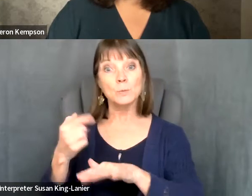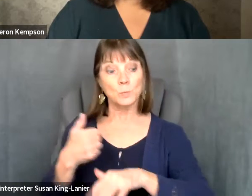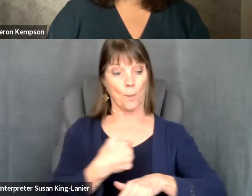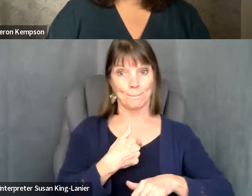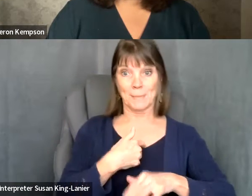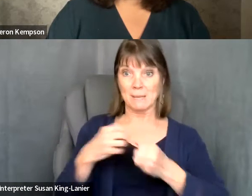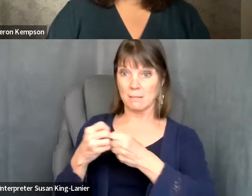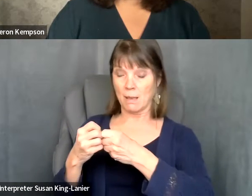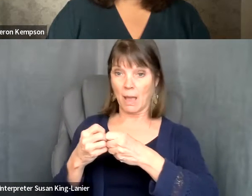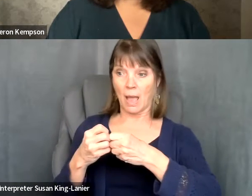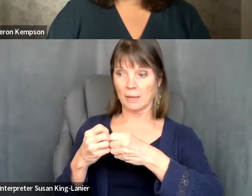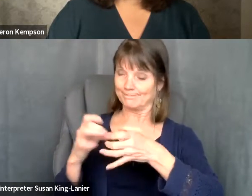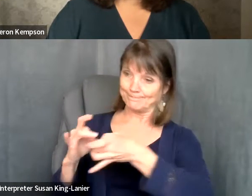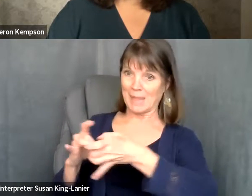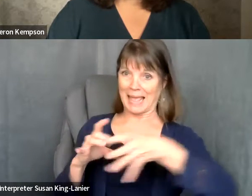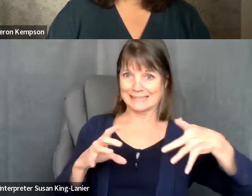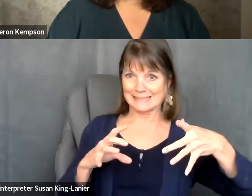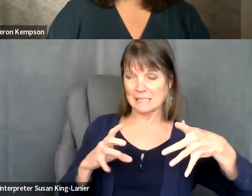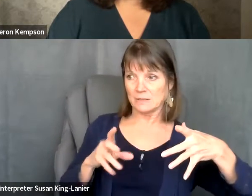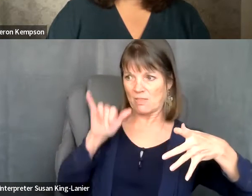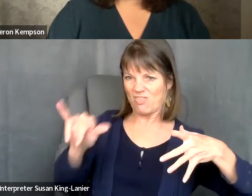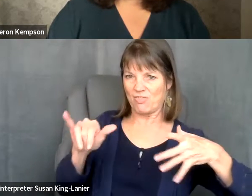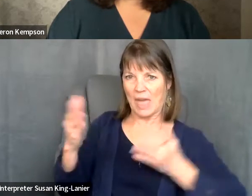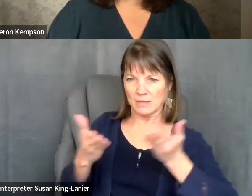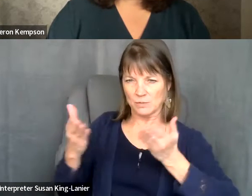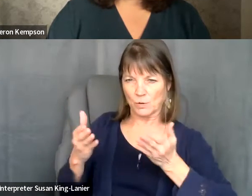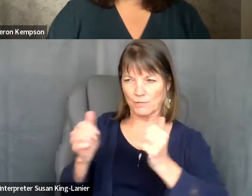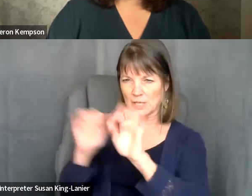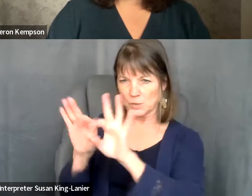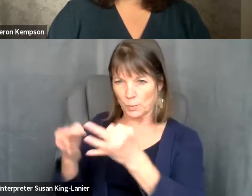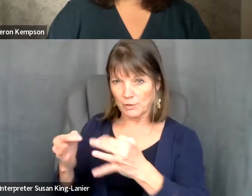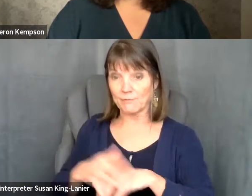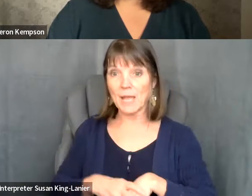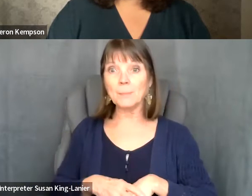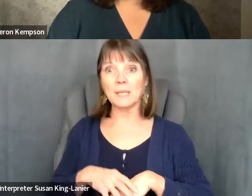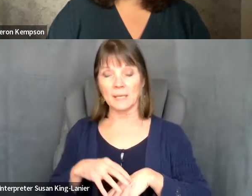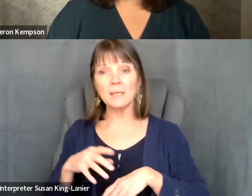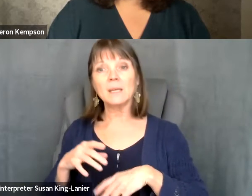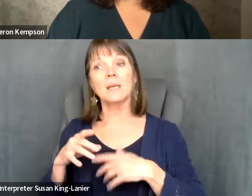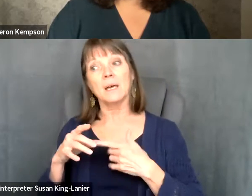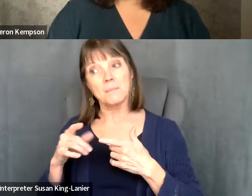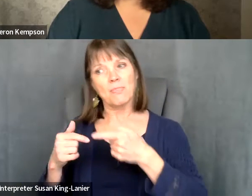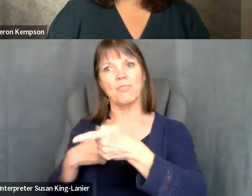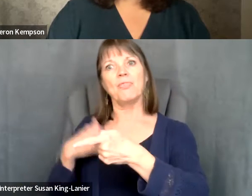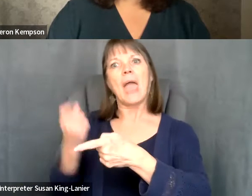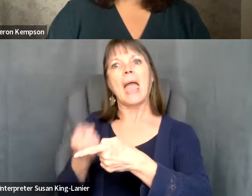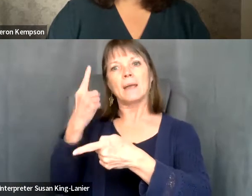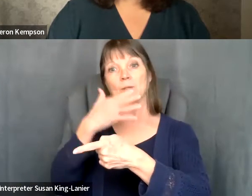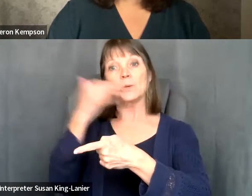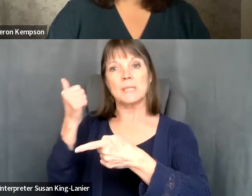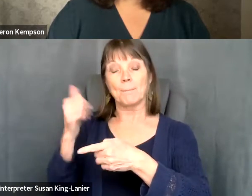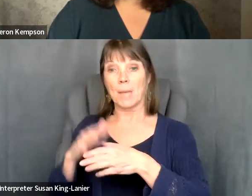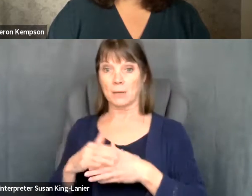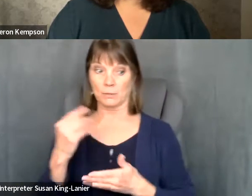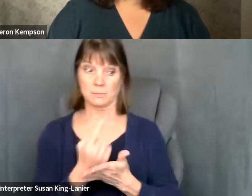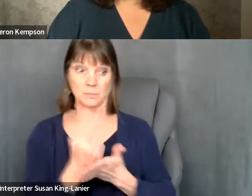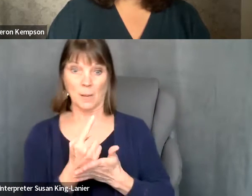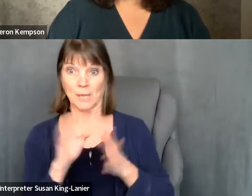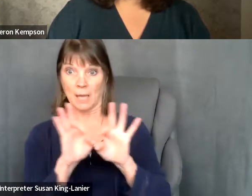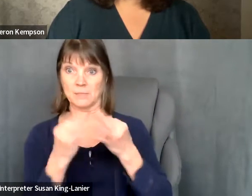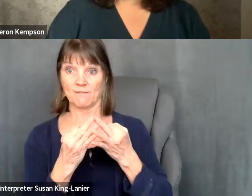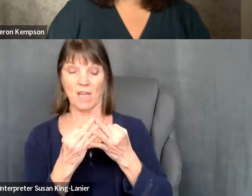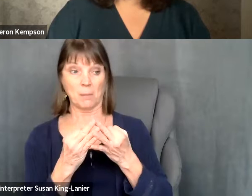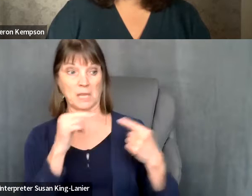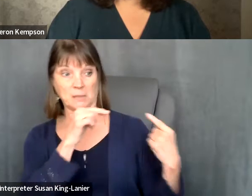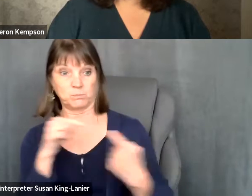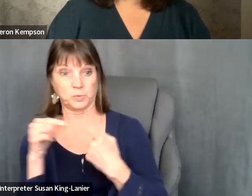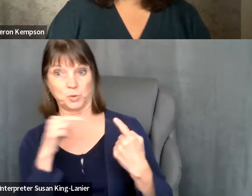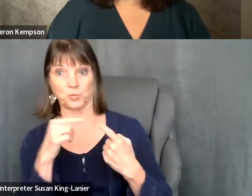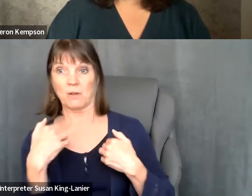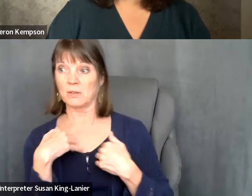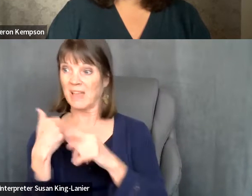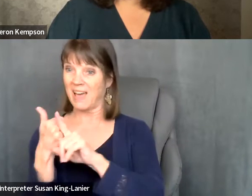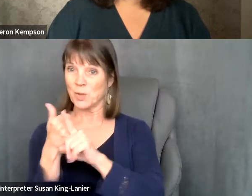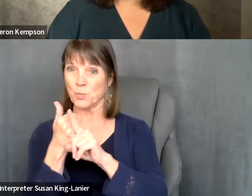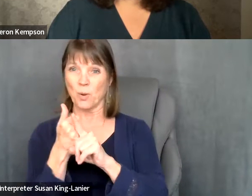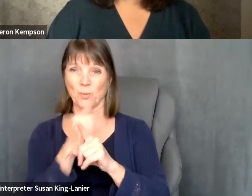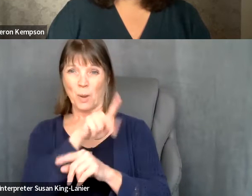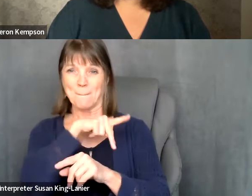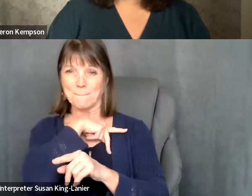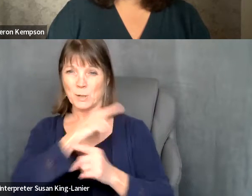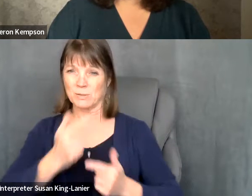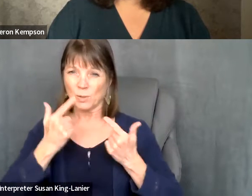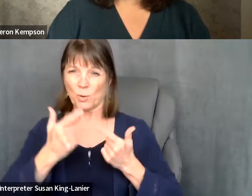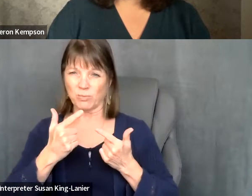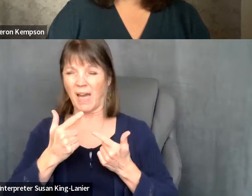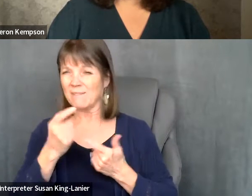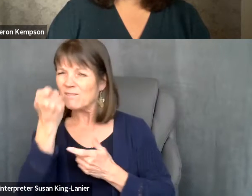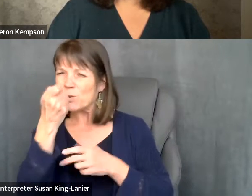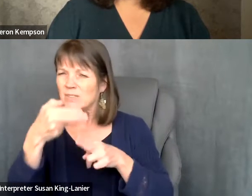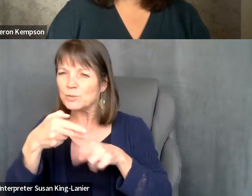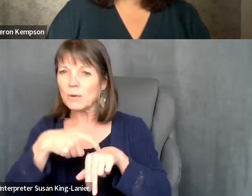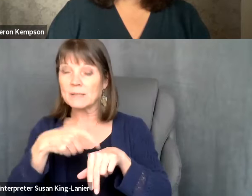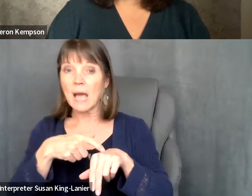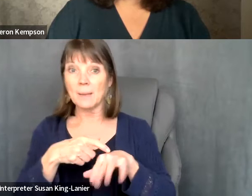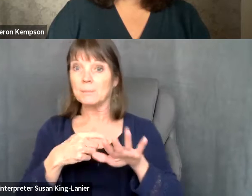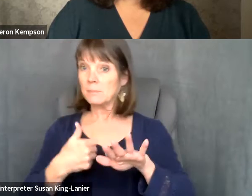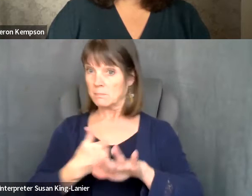Michael Smith: there to support them, their their family might also find it to be a struggle to be able to to do their work, or to have a personal life themselves, because they, having a son myself, who